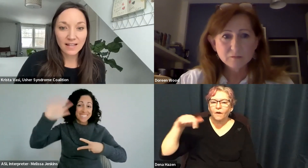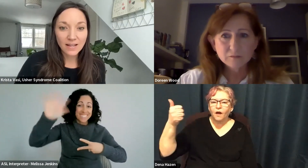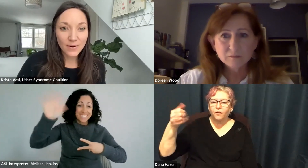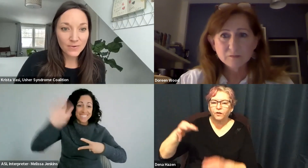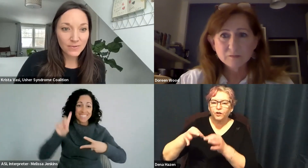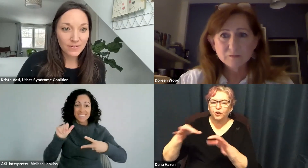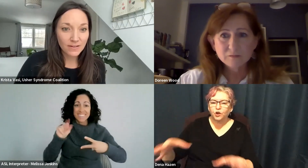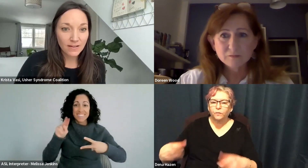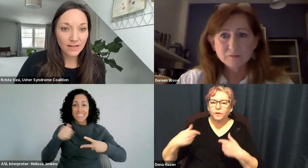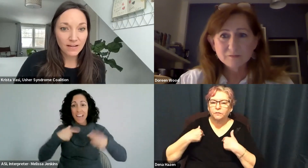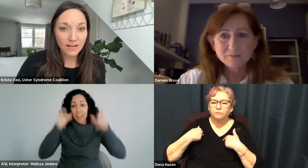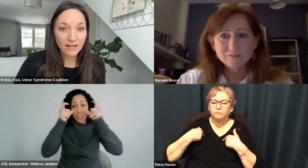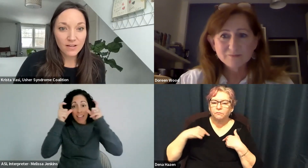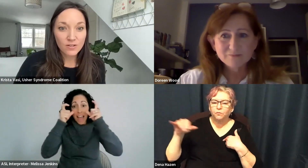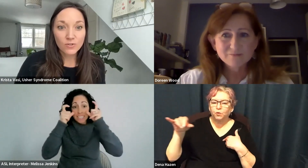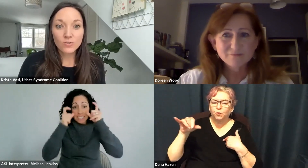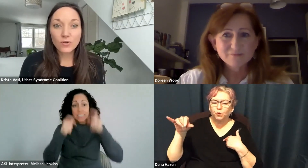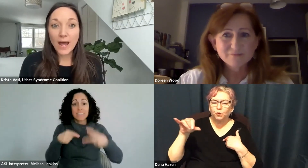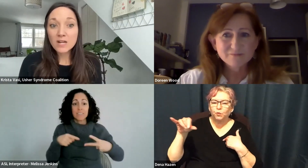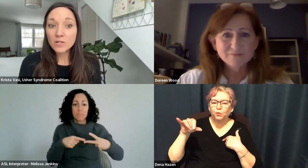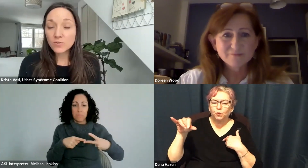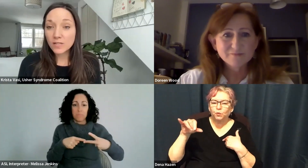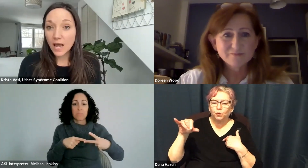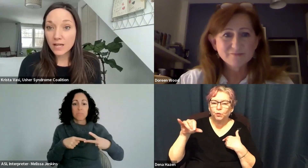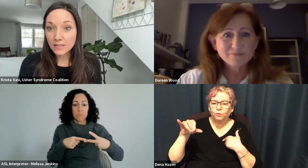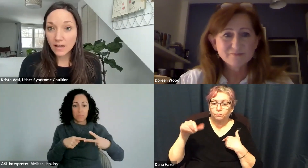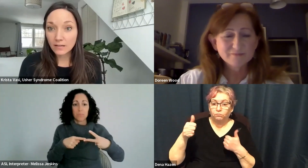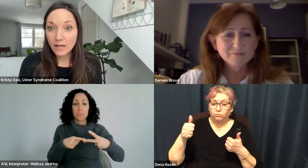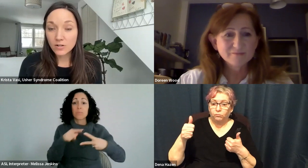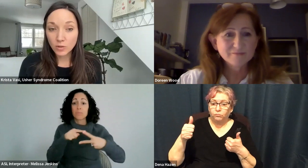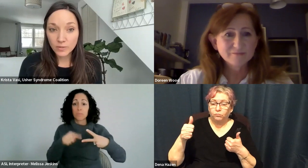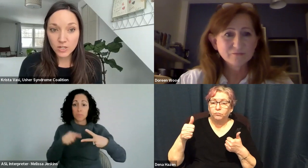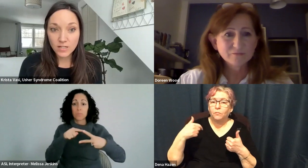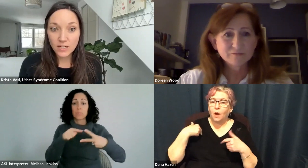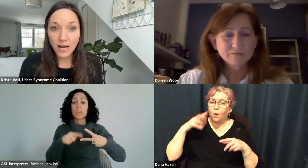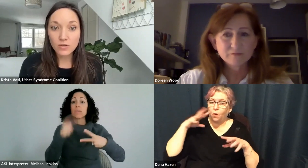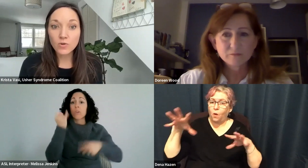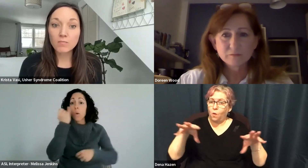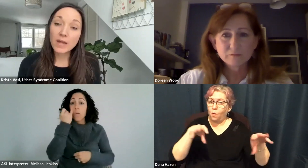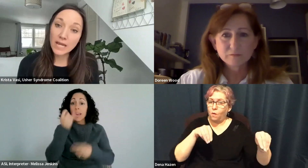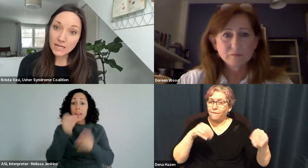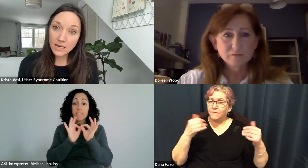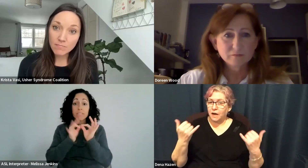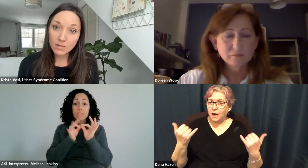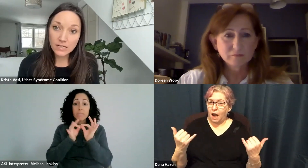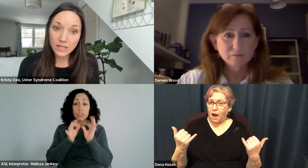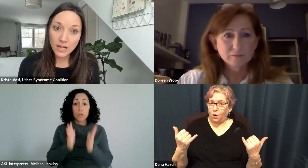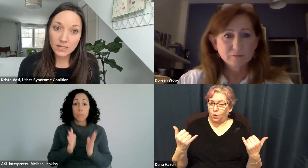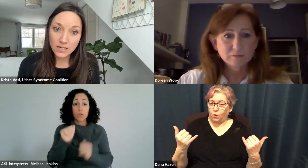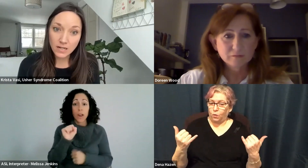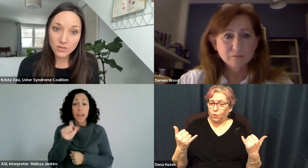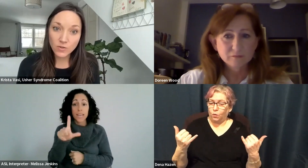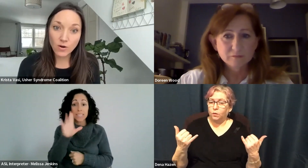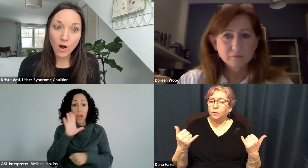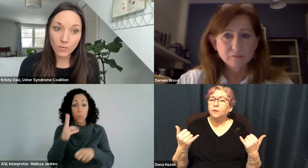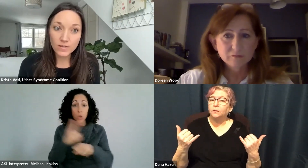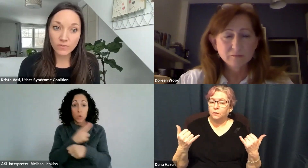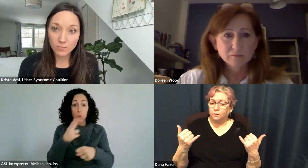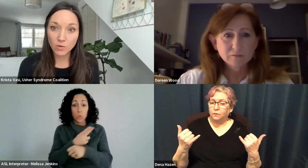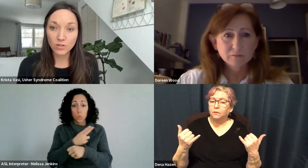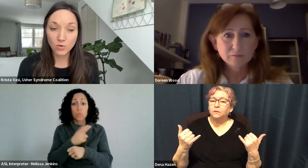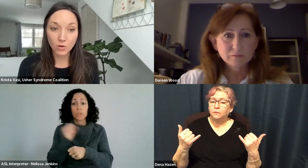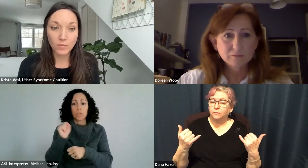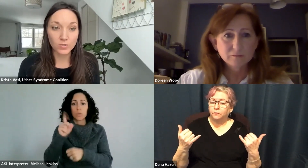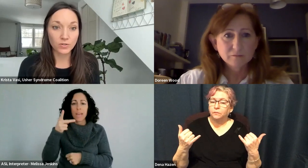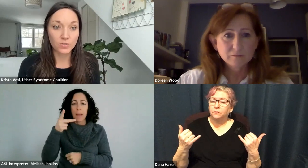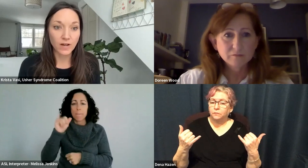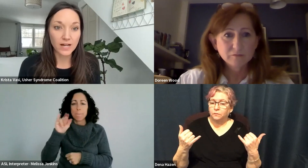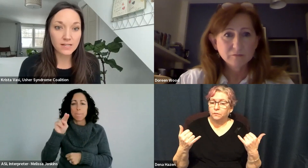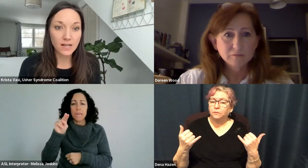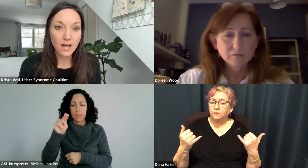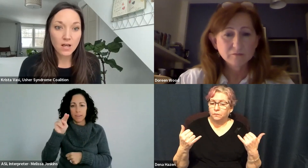Hello. So anyone using ASL interpretation today, you can pin Melissa and Dena so they're always visible on your personal device.